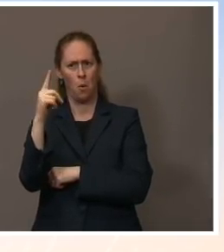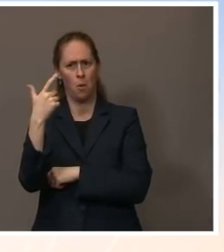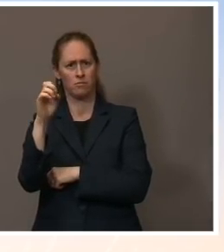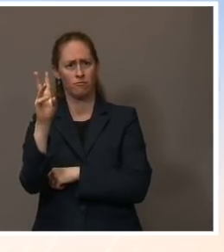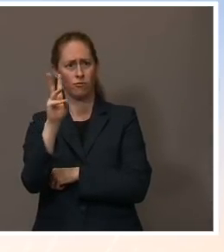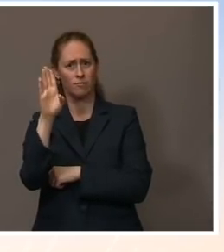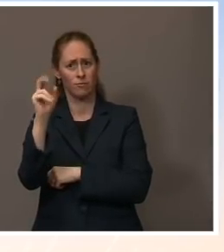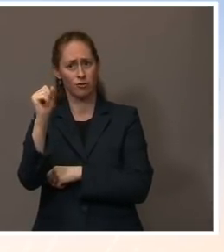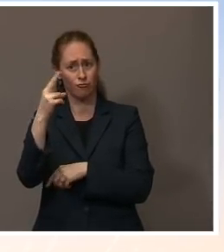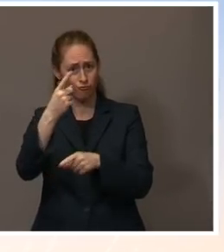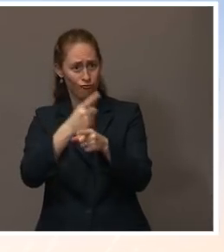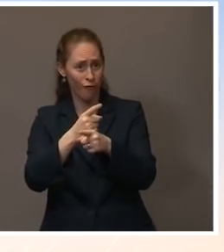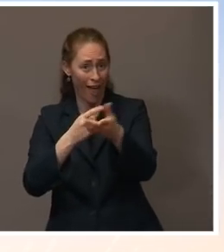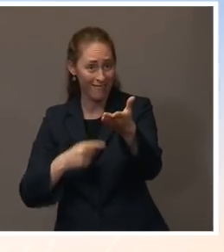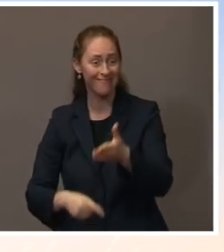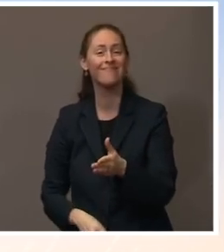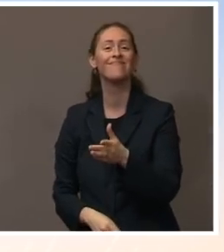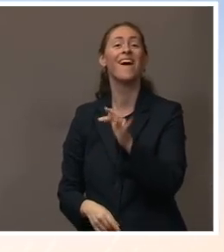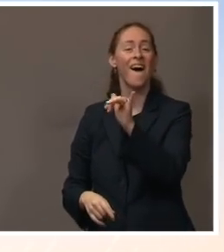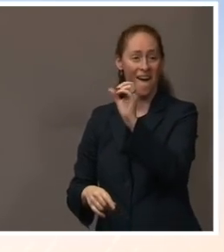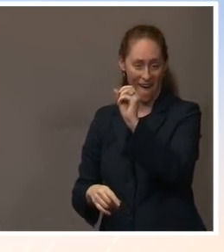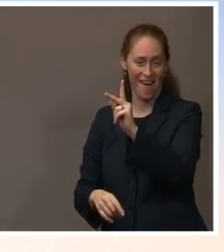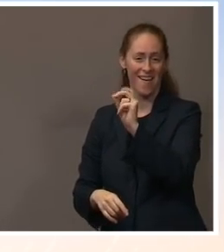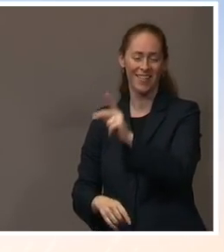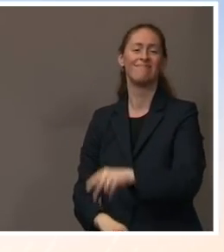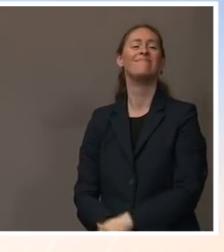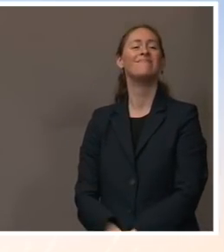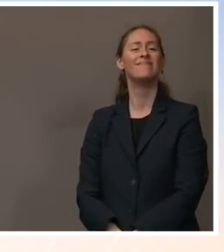As someone who was here when he did it -- Ms. Psaki: Sure. The Press: -- he was a Republican who did it.